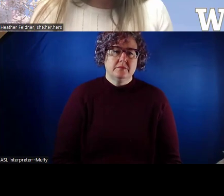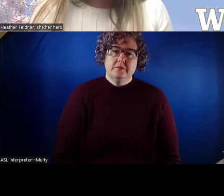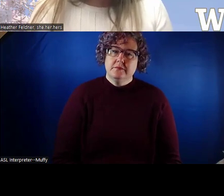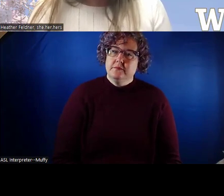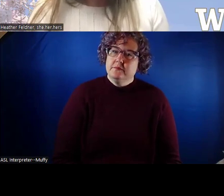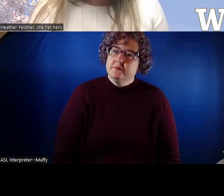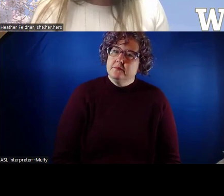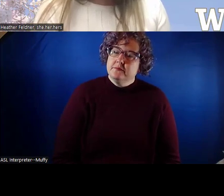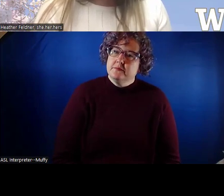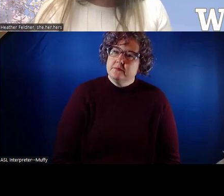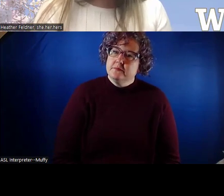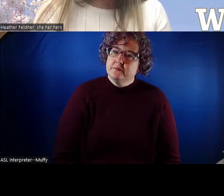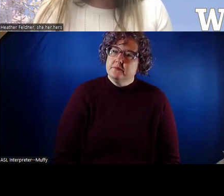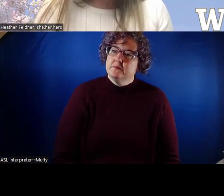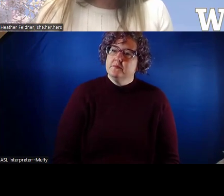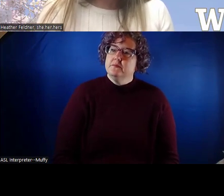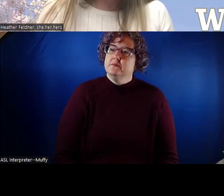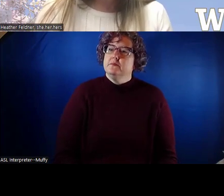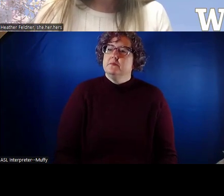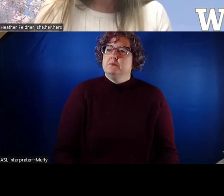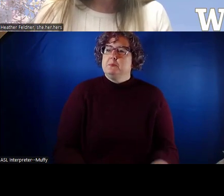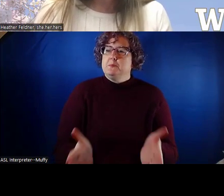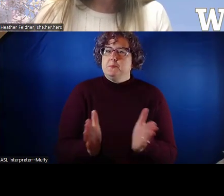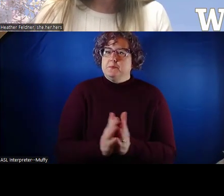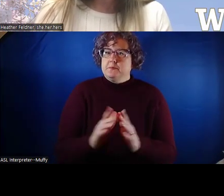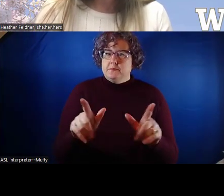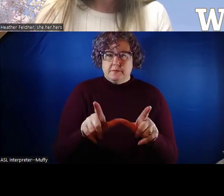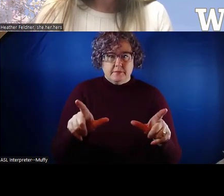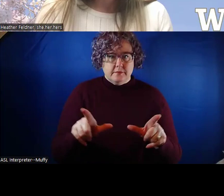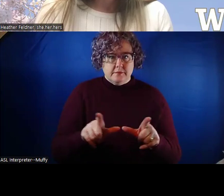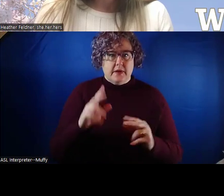as to the location of their facilities